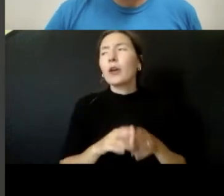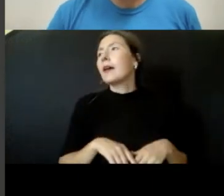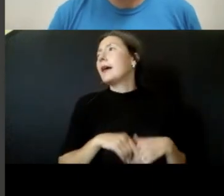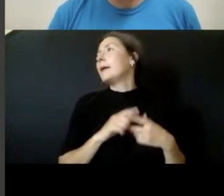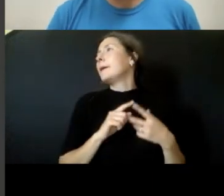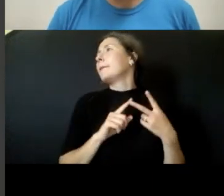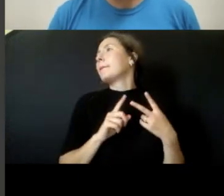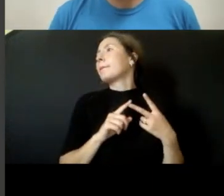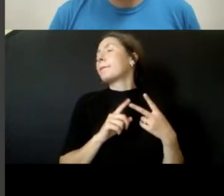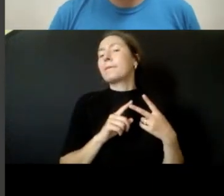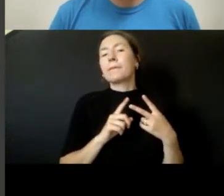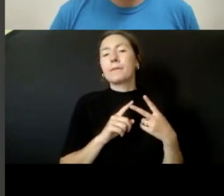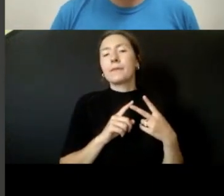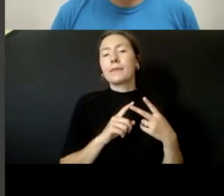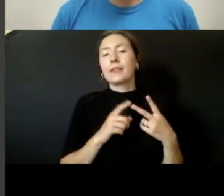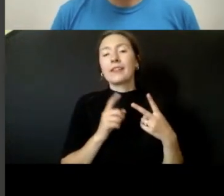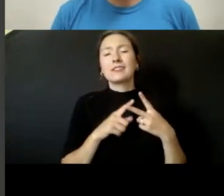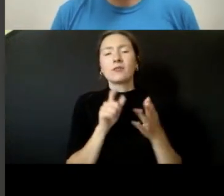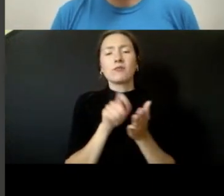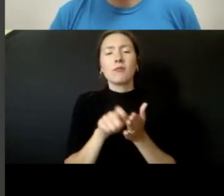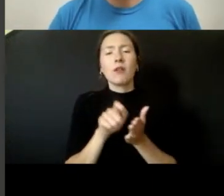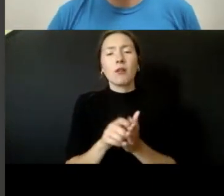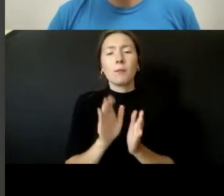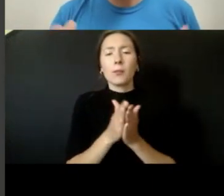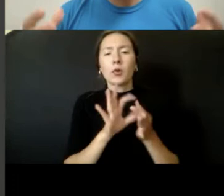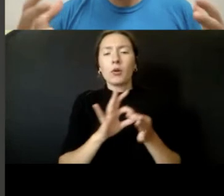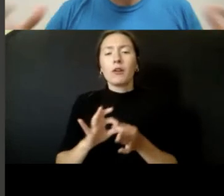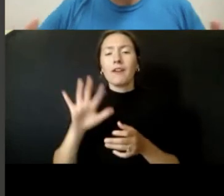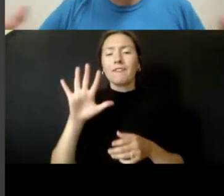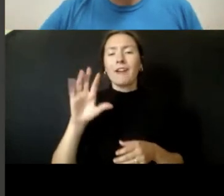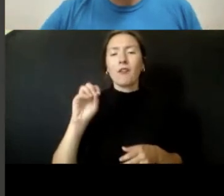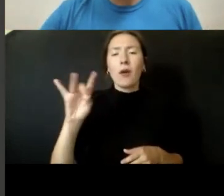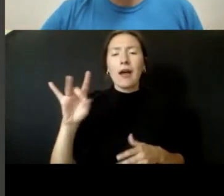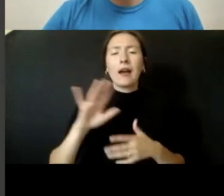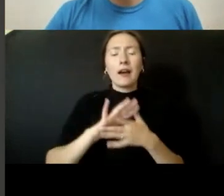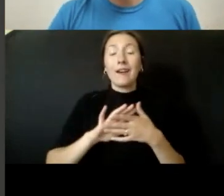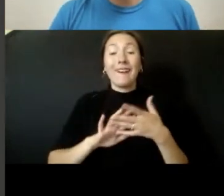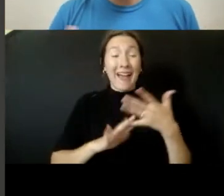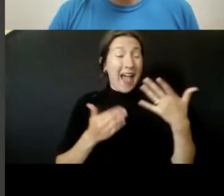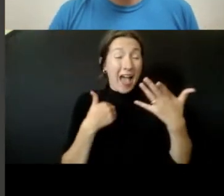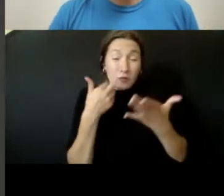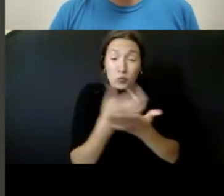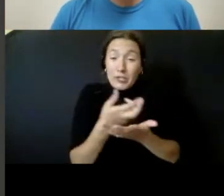out there they're linked to on our website we have a primer um there's a text course that i did